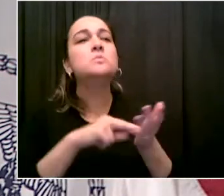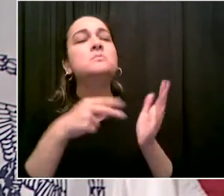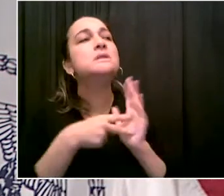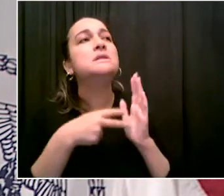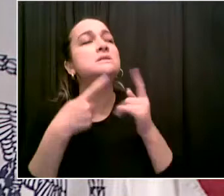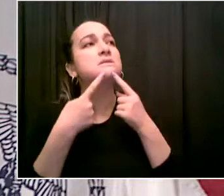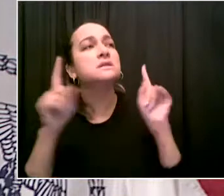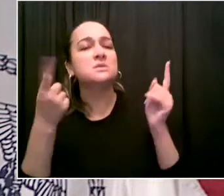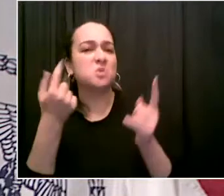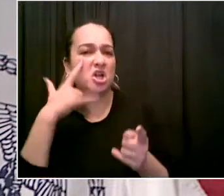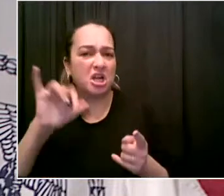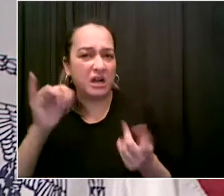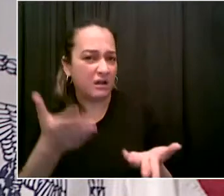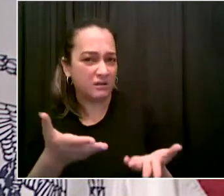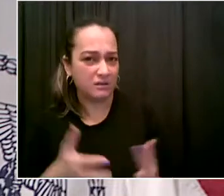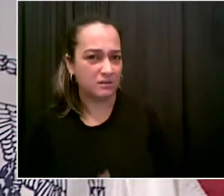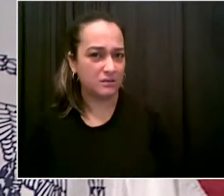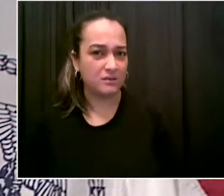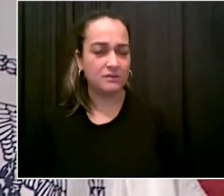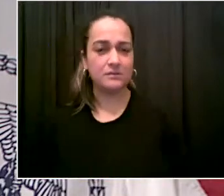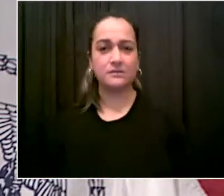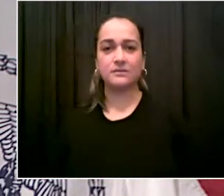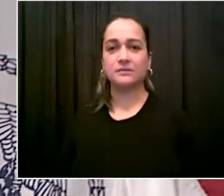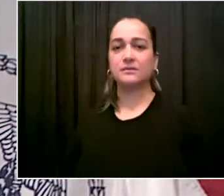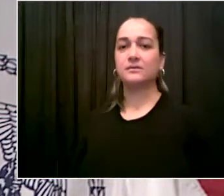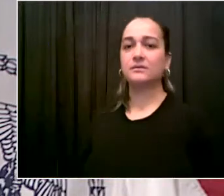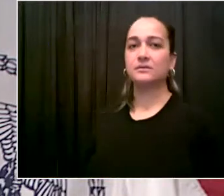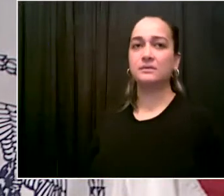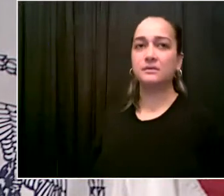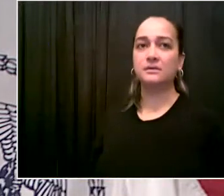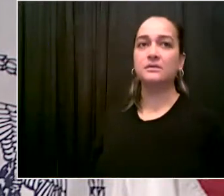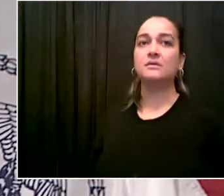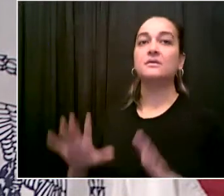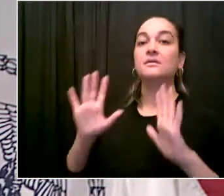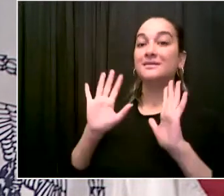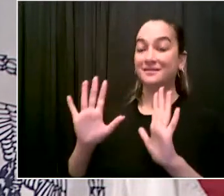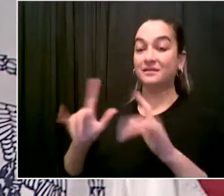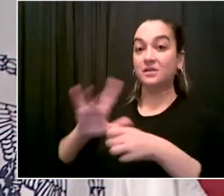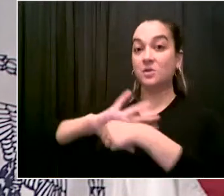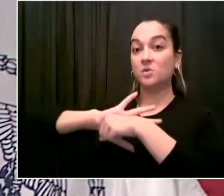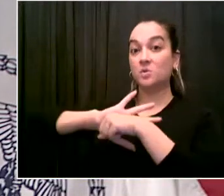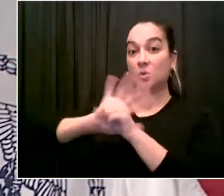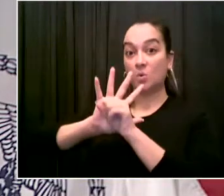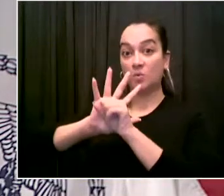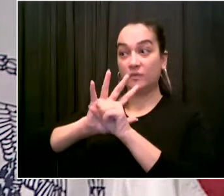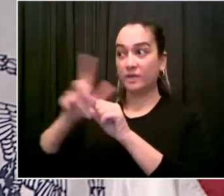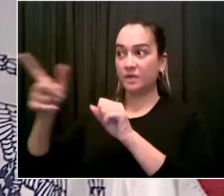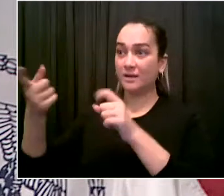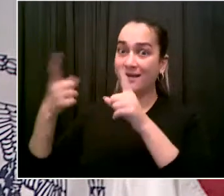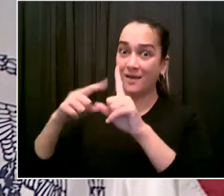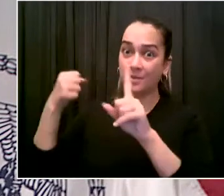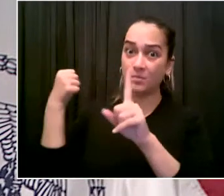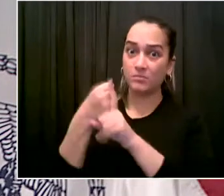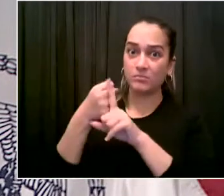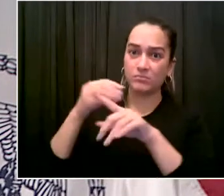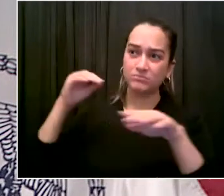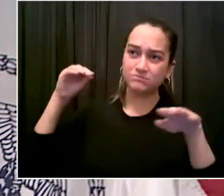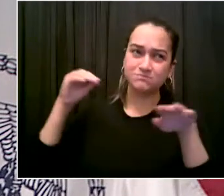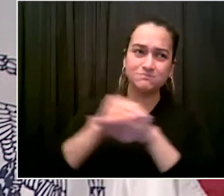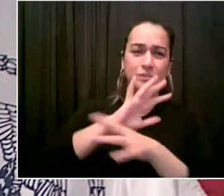COMES TO SHOOTINGS? NOLAN, WE ARE TURNING THE TIDE FROM A GLOBAL